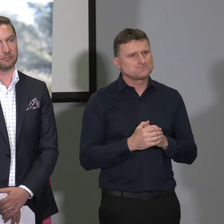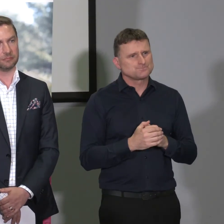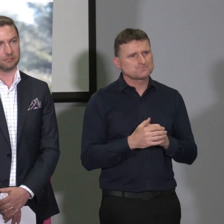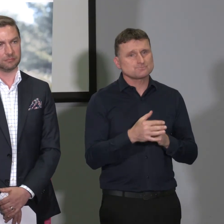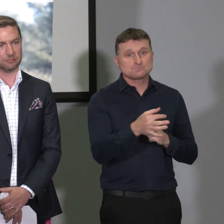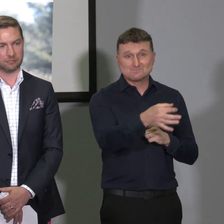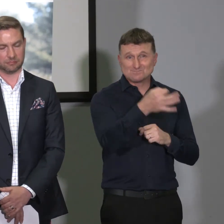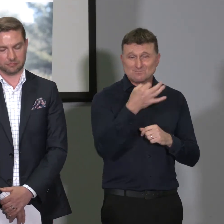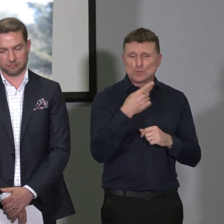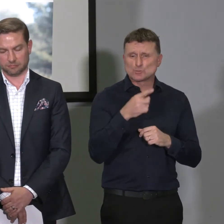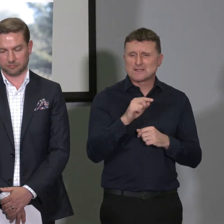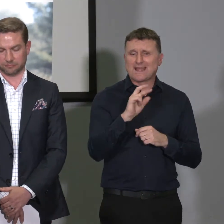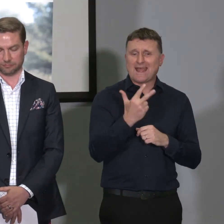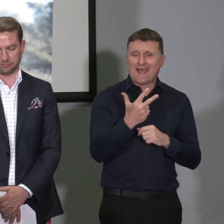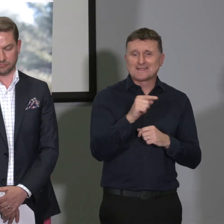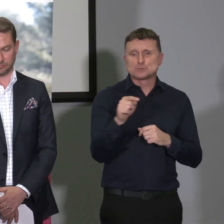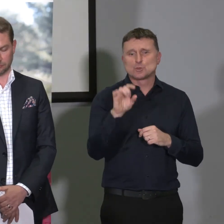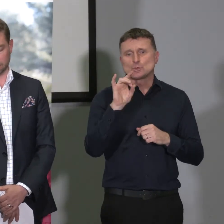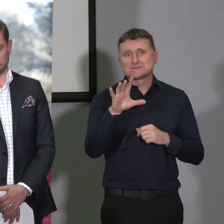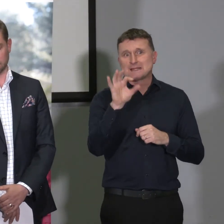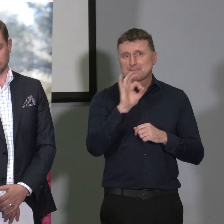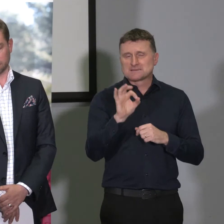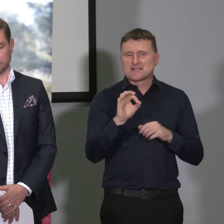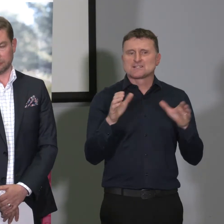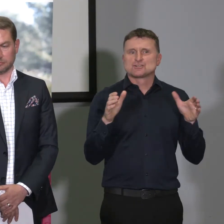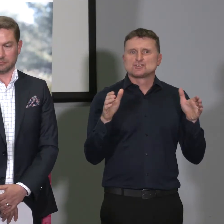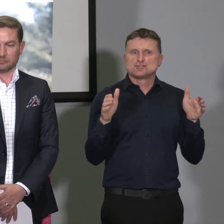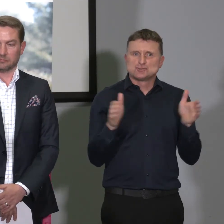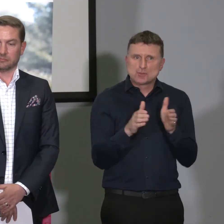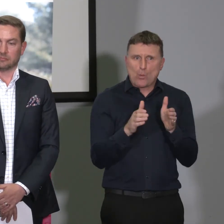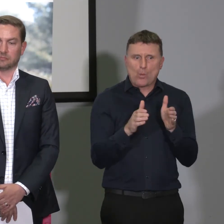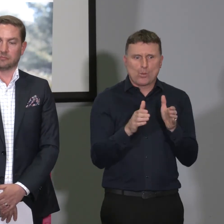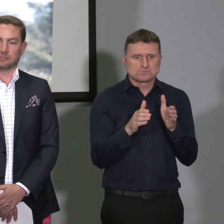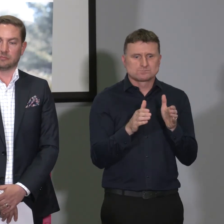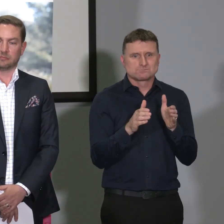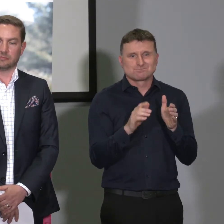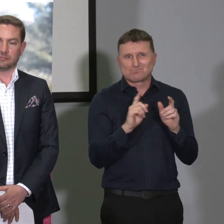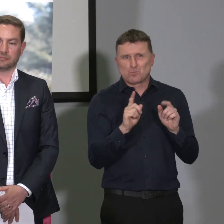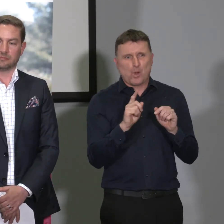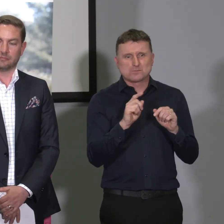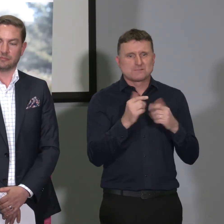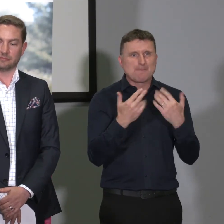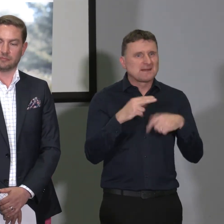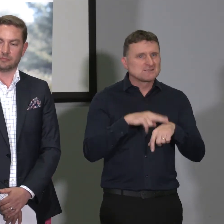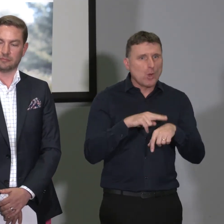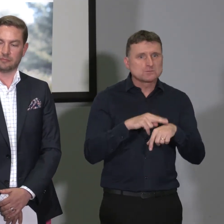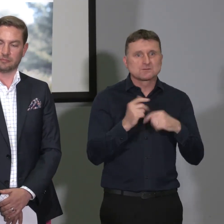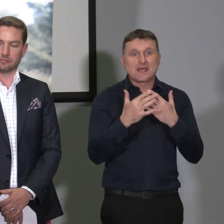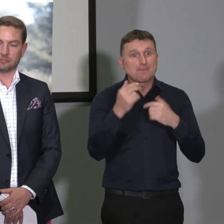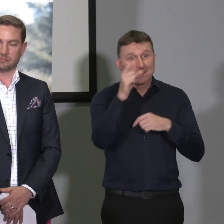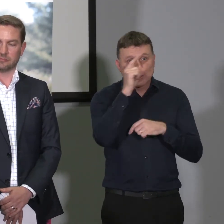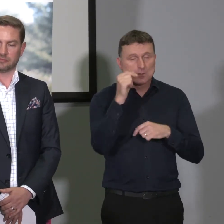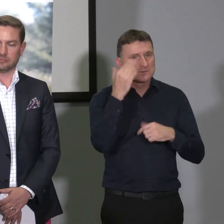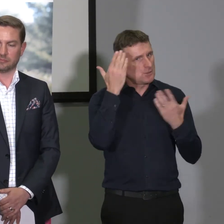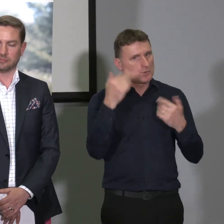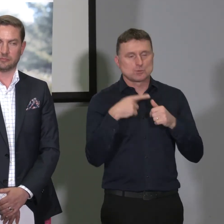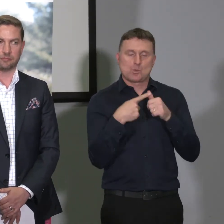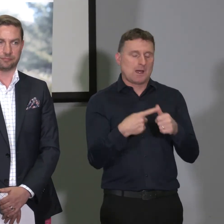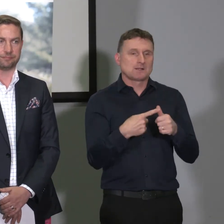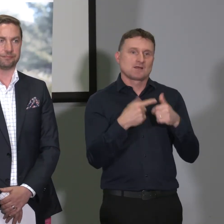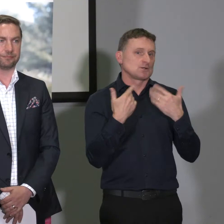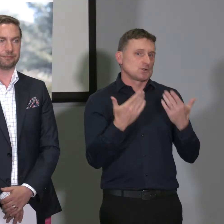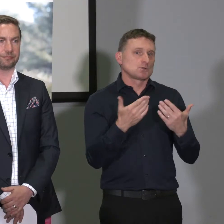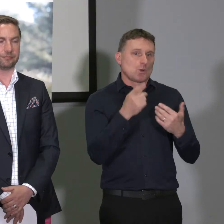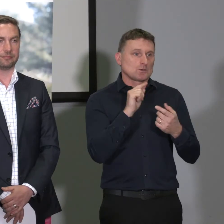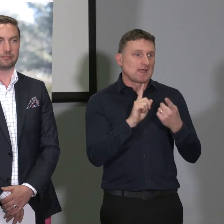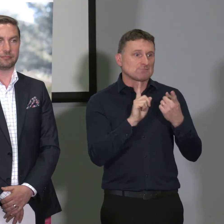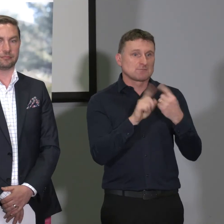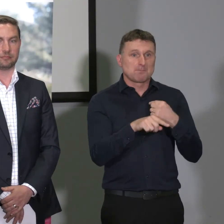So what is that in terms of